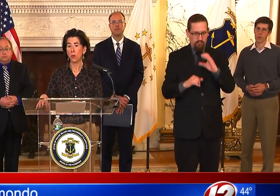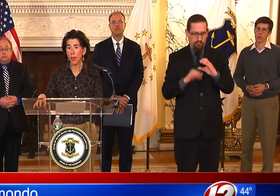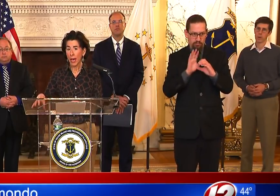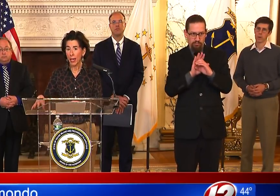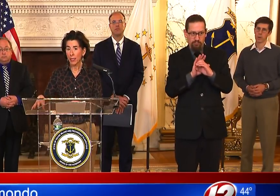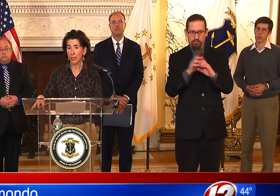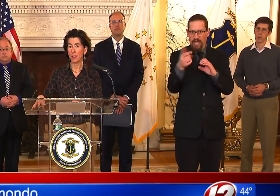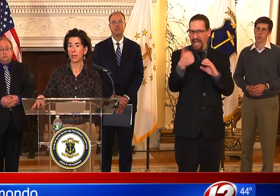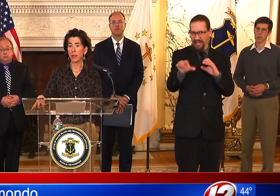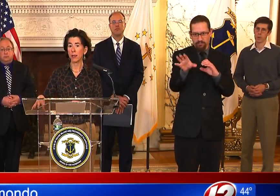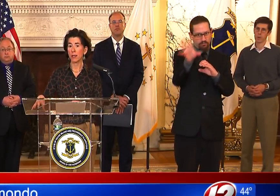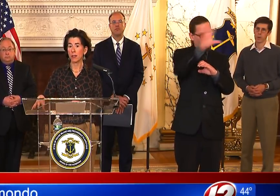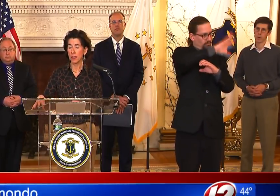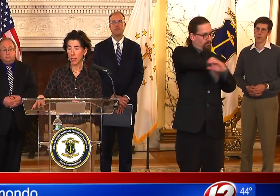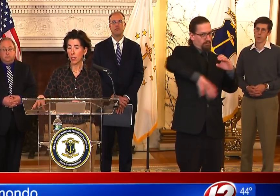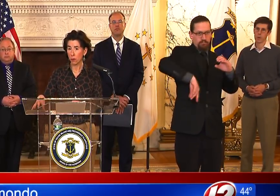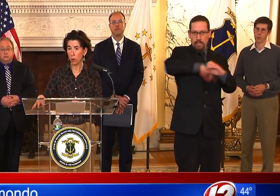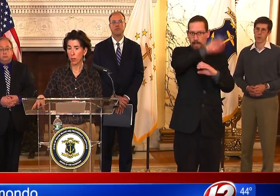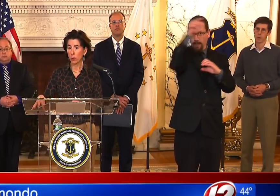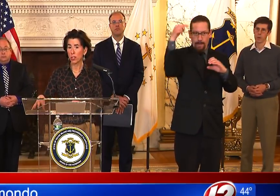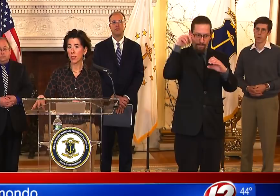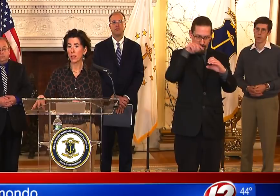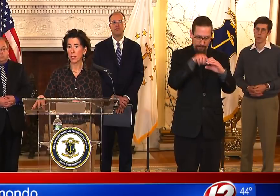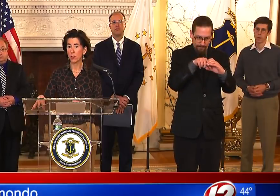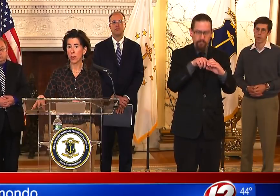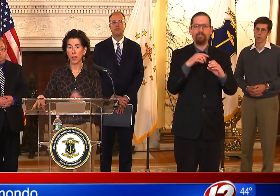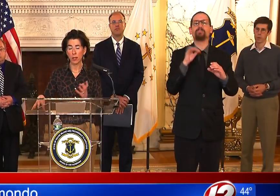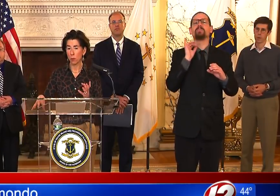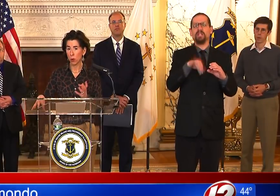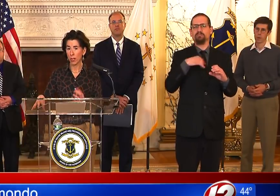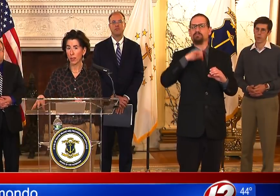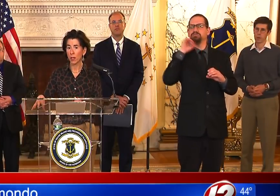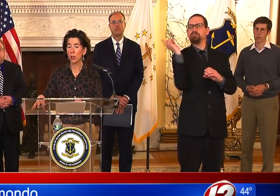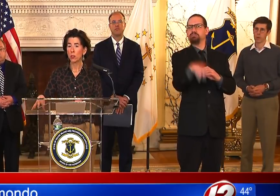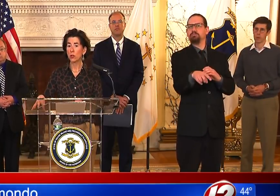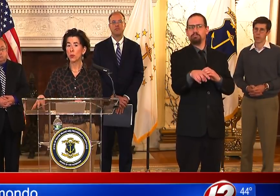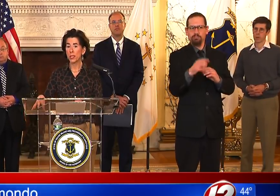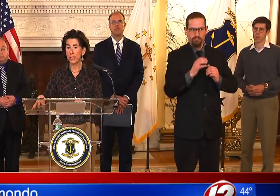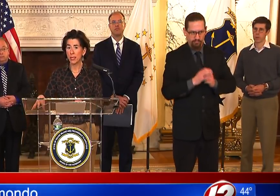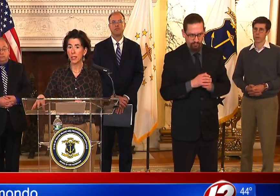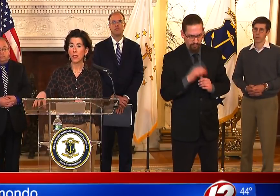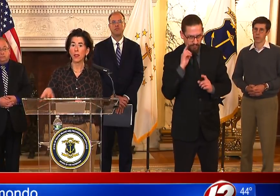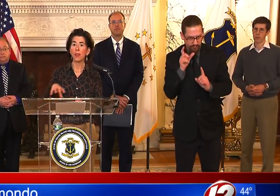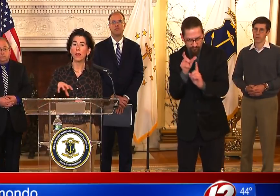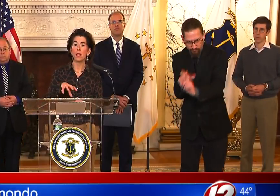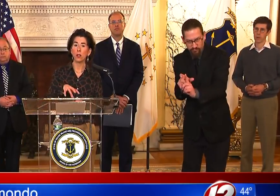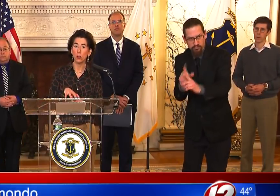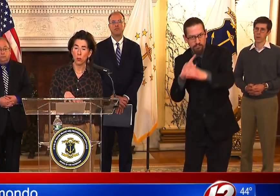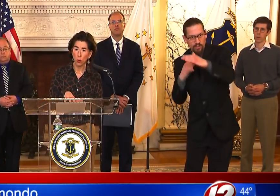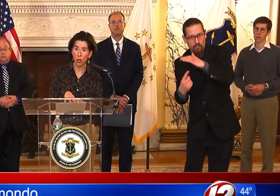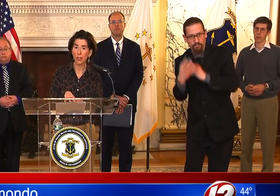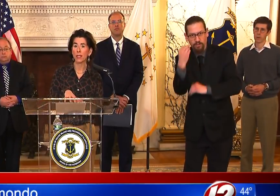TRANSPORTATION ARE ORDERED INTO QUARANTINE WHEN THEY COME INTO RHODE ISLAND.